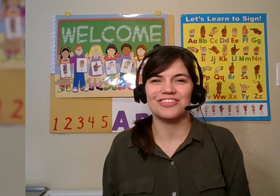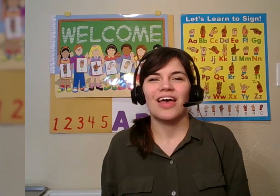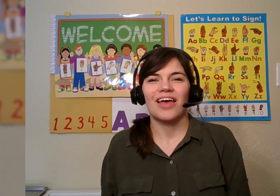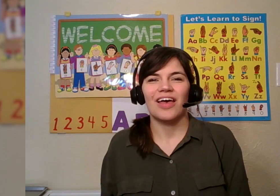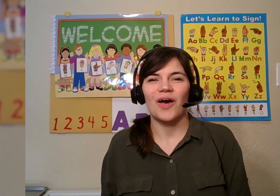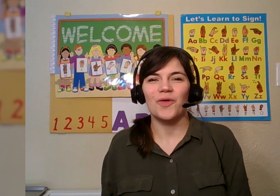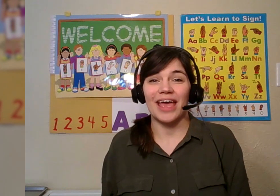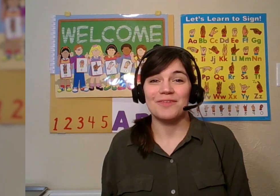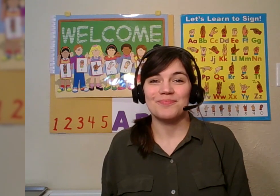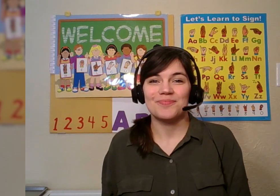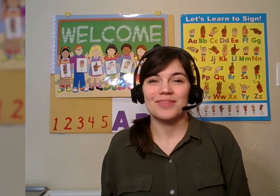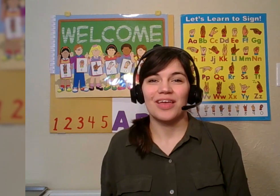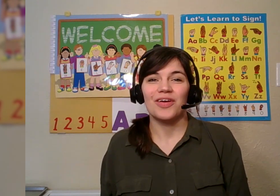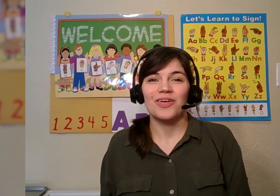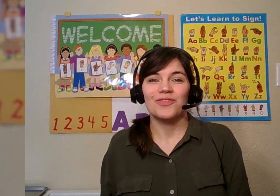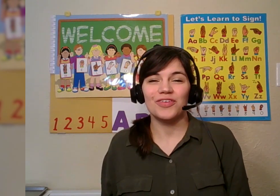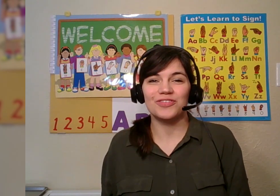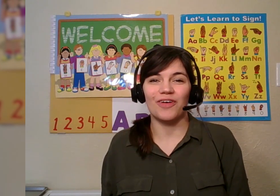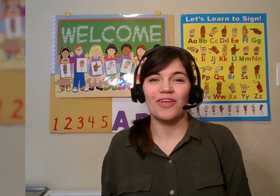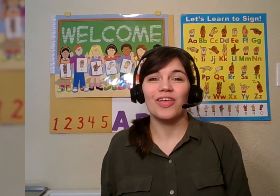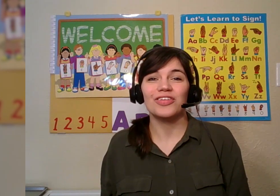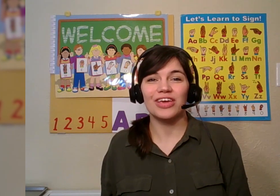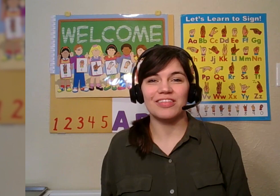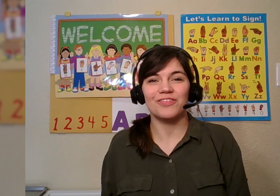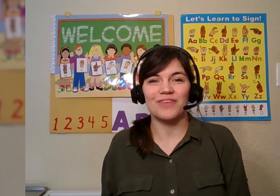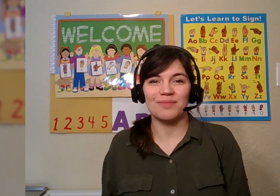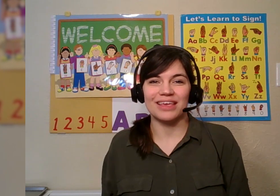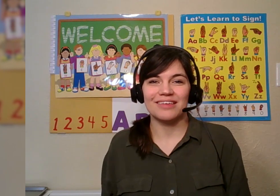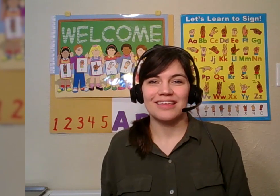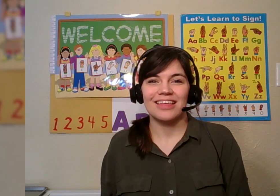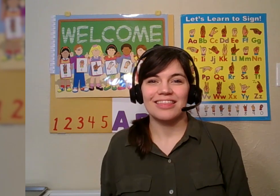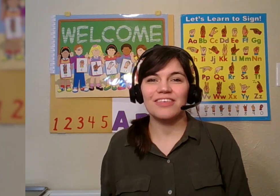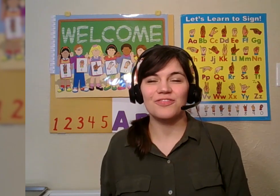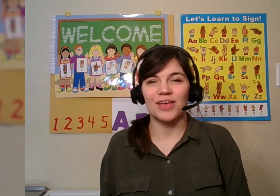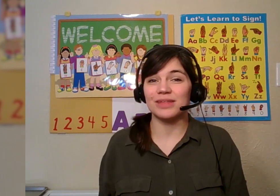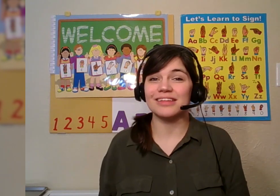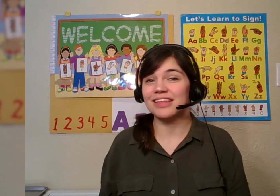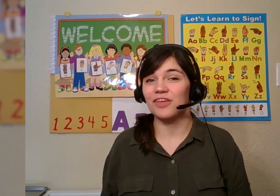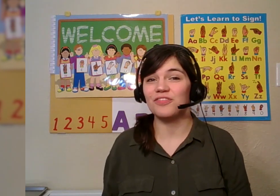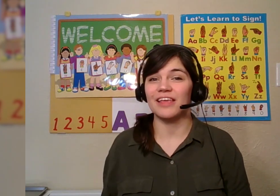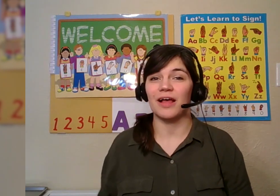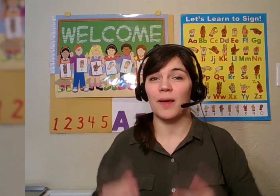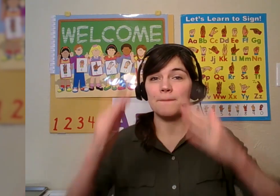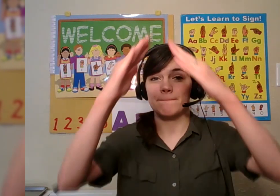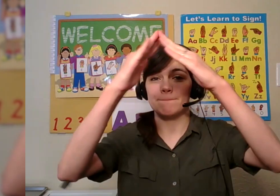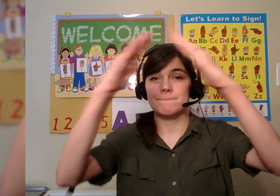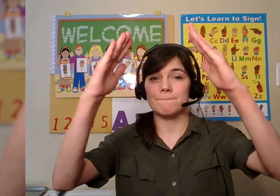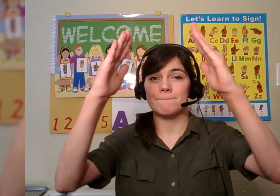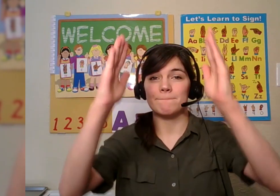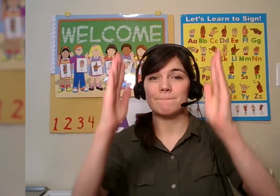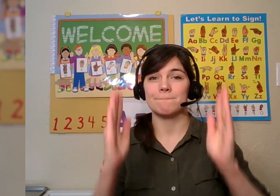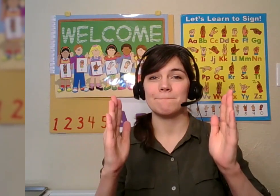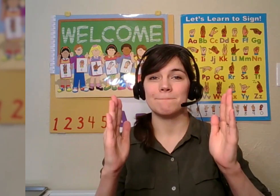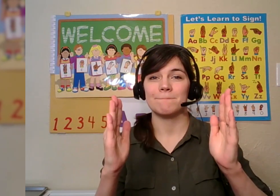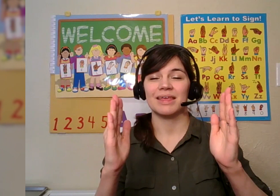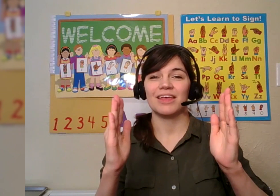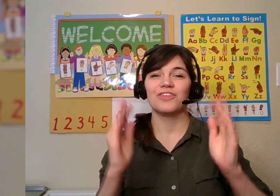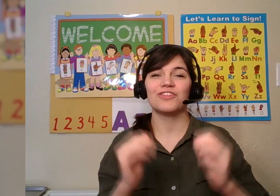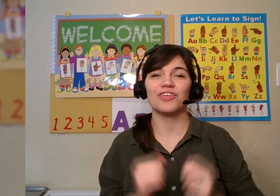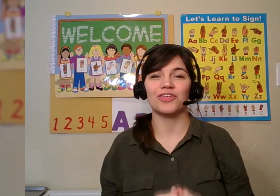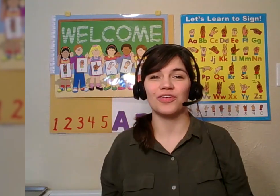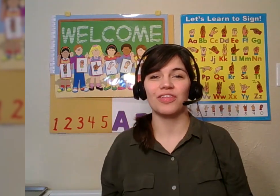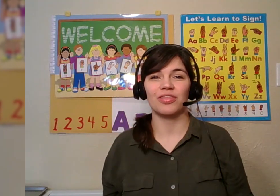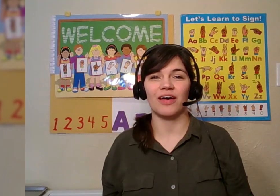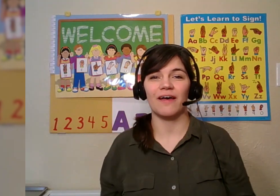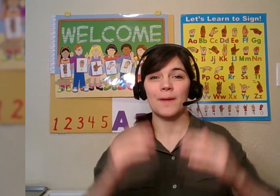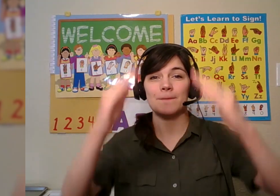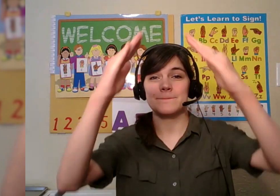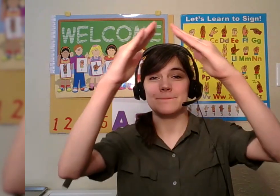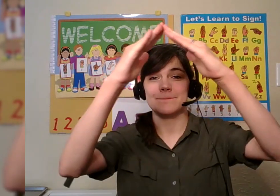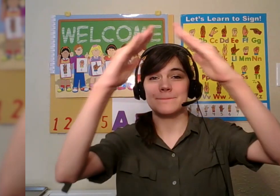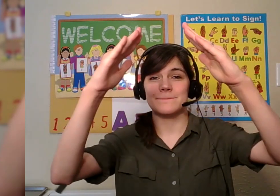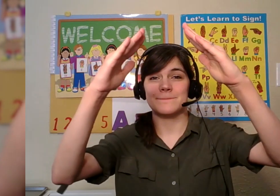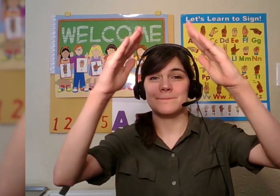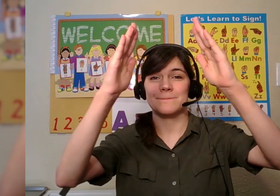Okay, first of all look at this family. This family lives in a... *signs* Circle the... *signs*